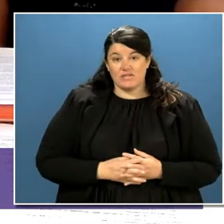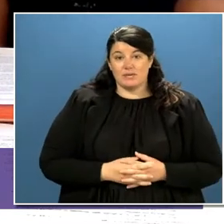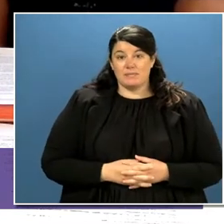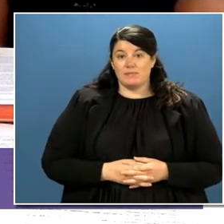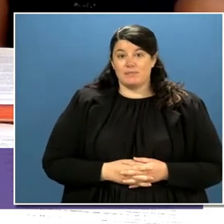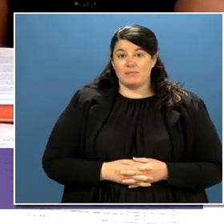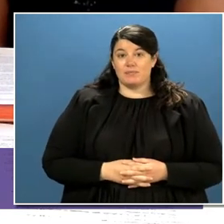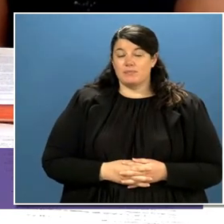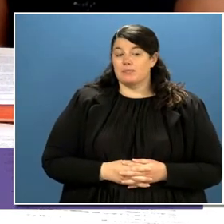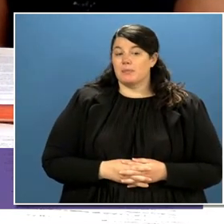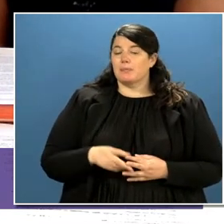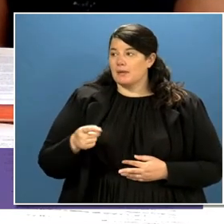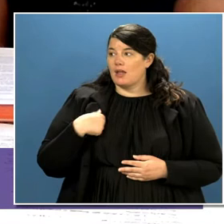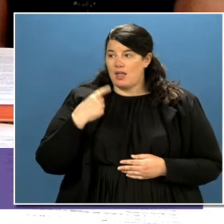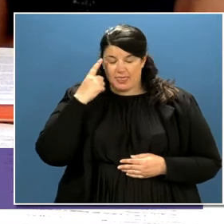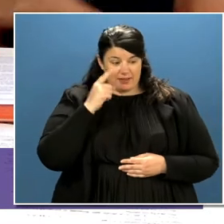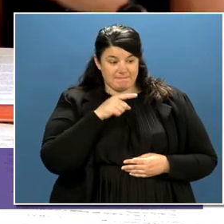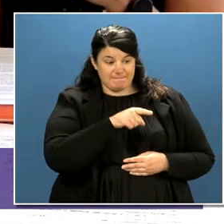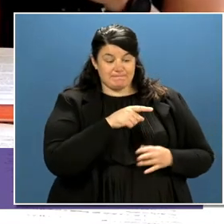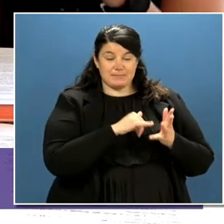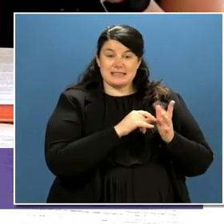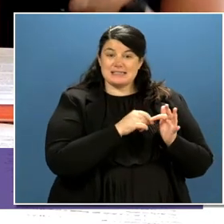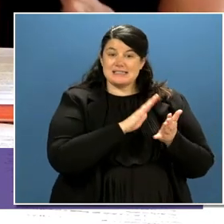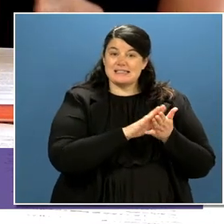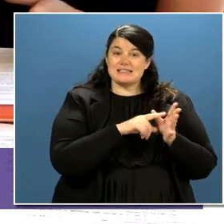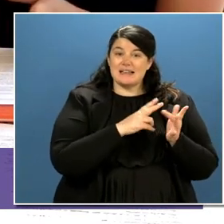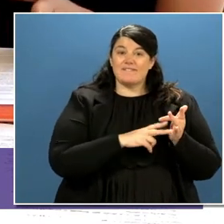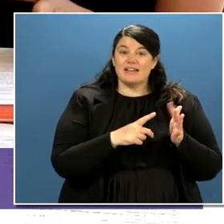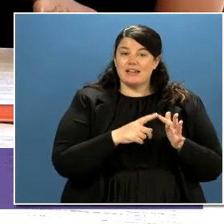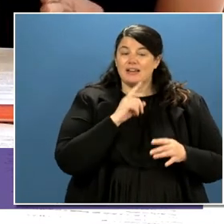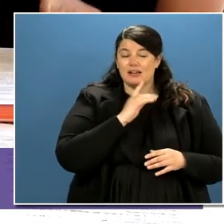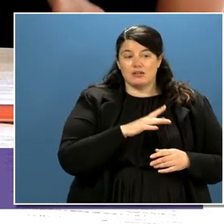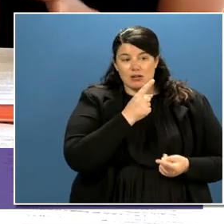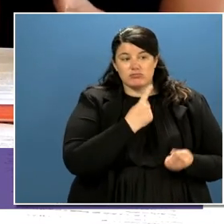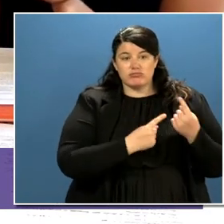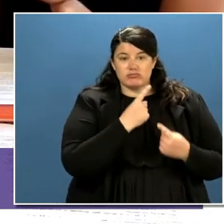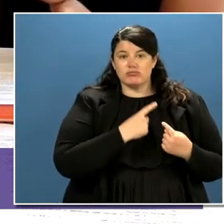in here around, all our clients start from a different base level.